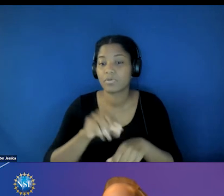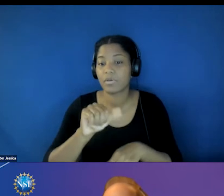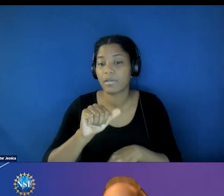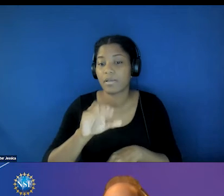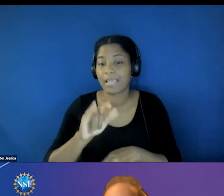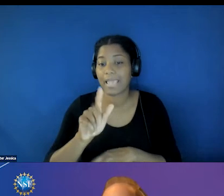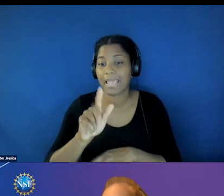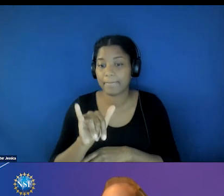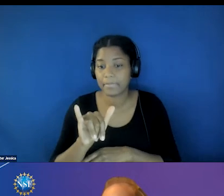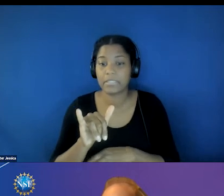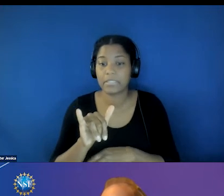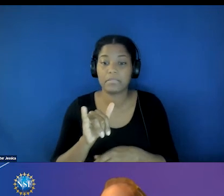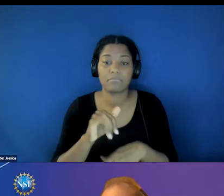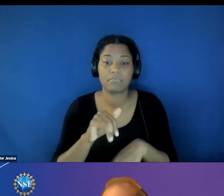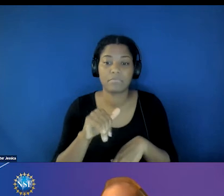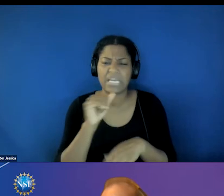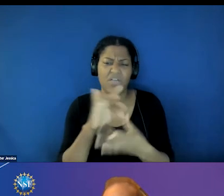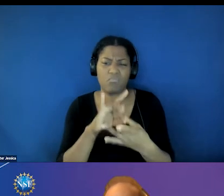So, it's not about campus infrastructure,